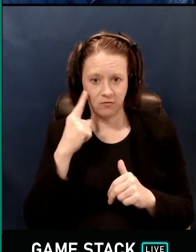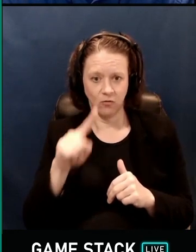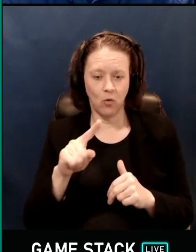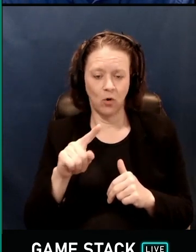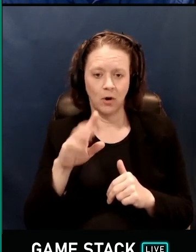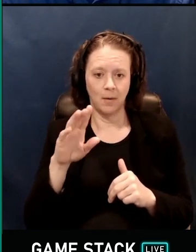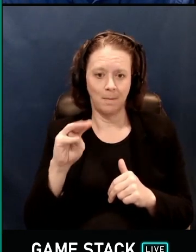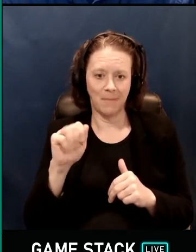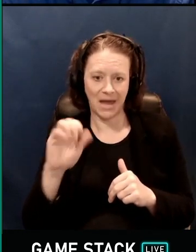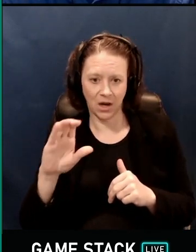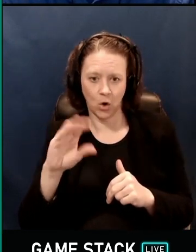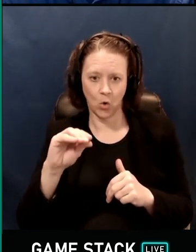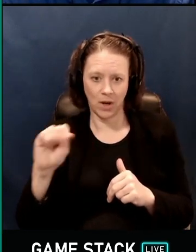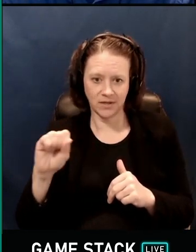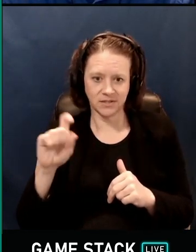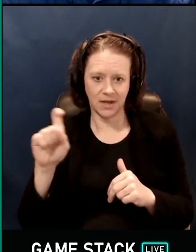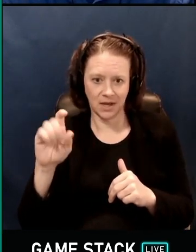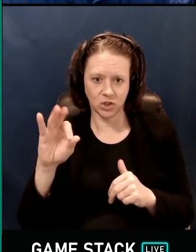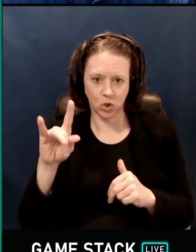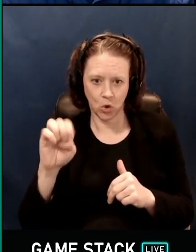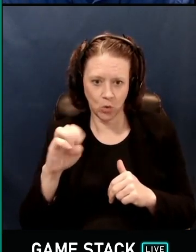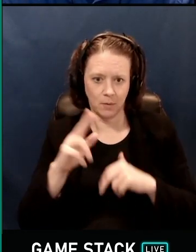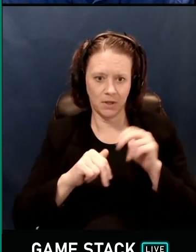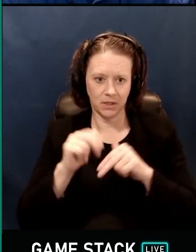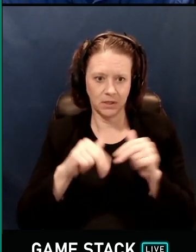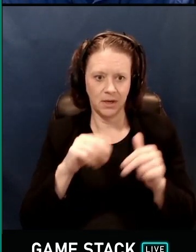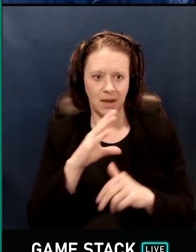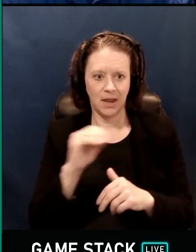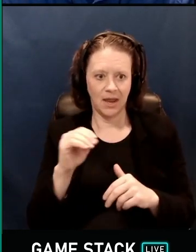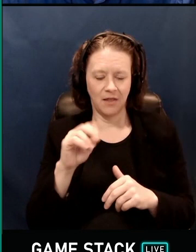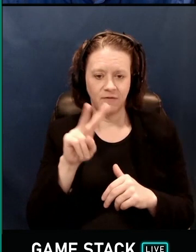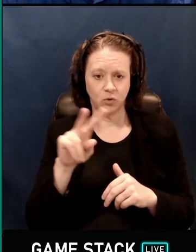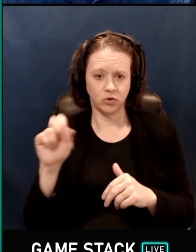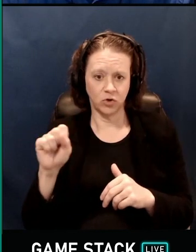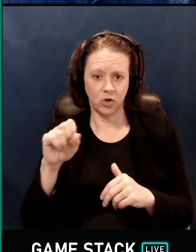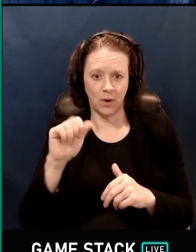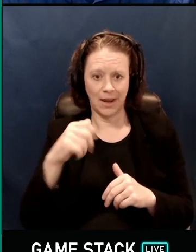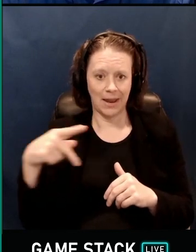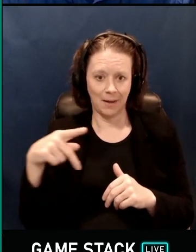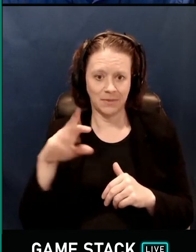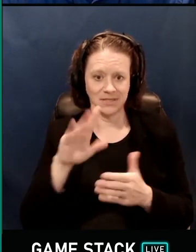and Visual Studio App Center for app distribution to testers.